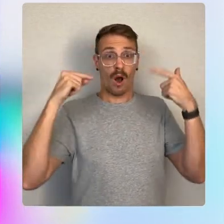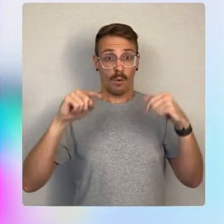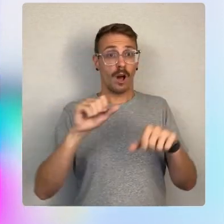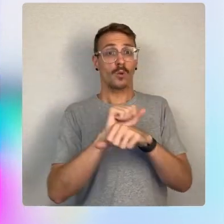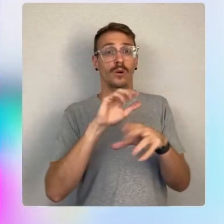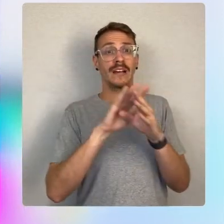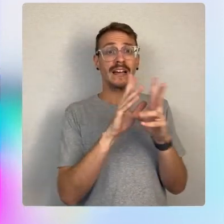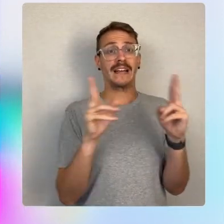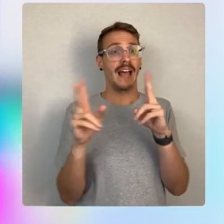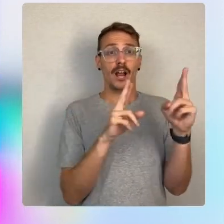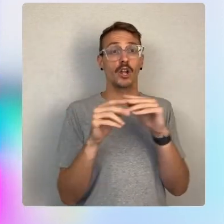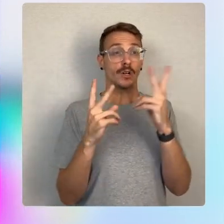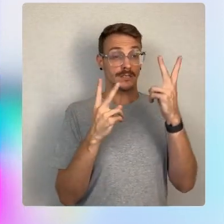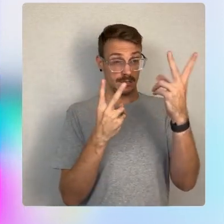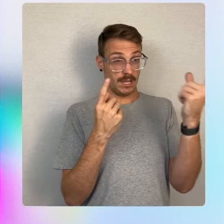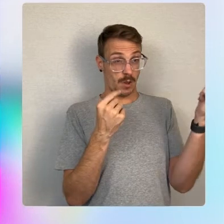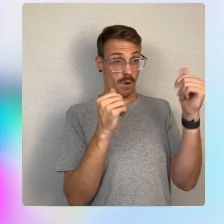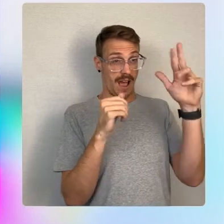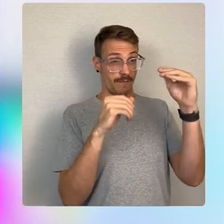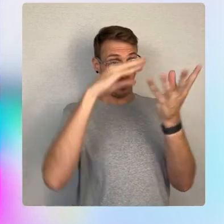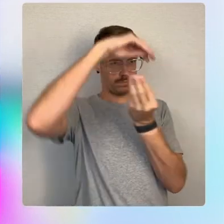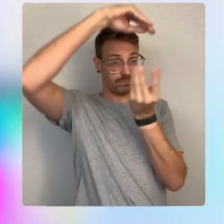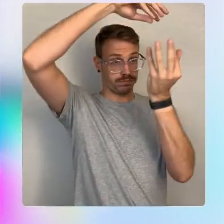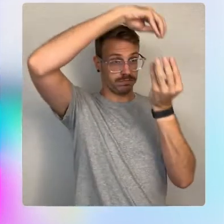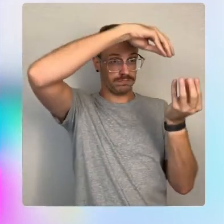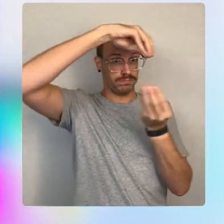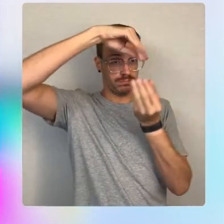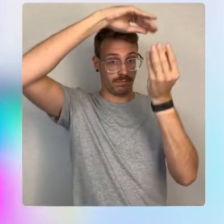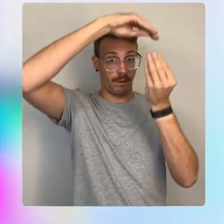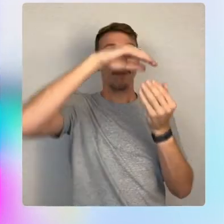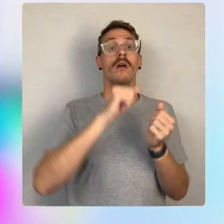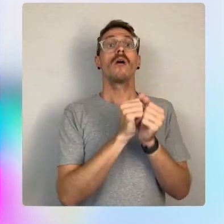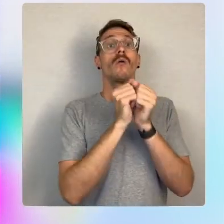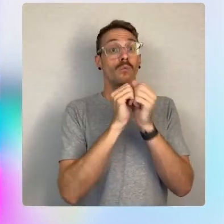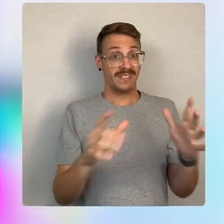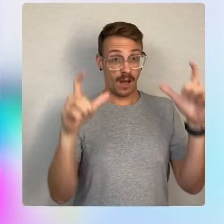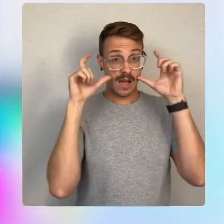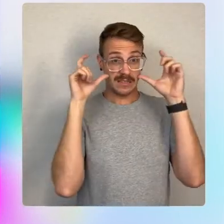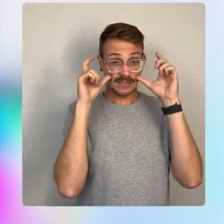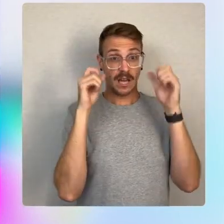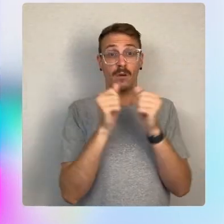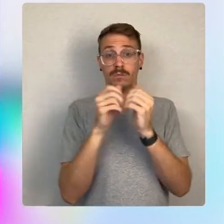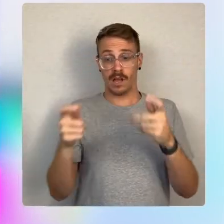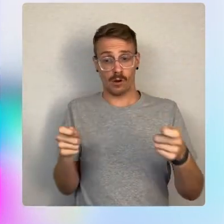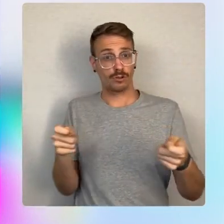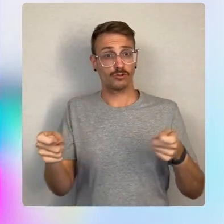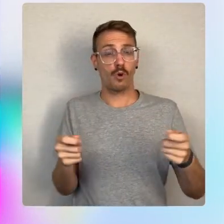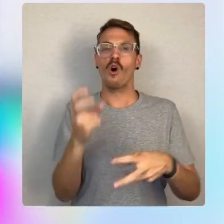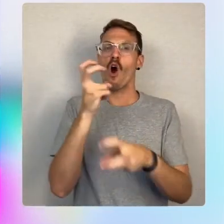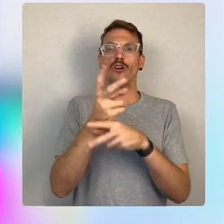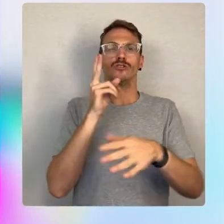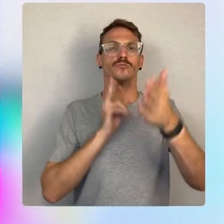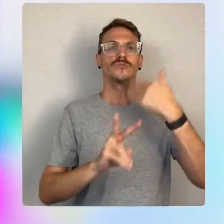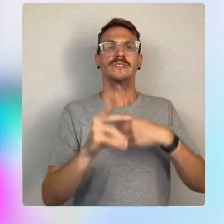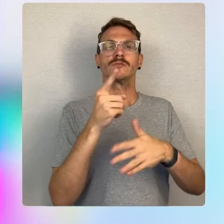and see what a avatar is gonna do, without the headset and the controllers, it's very hard to kind of predict what the avatar is gonna look like.